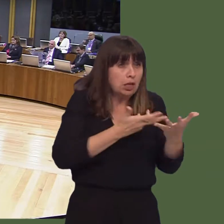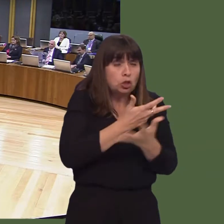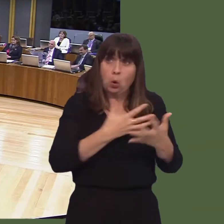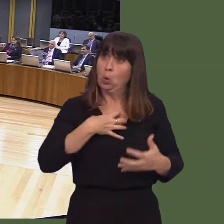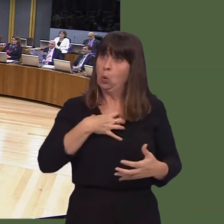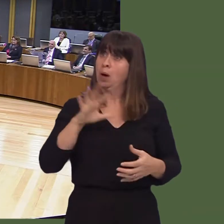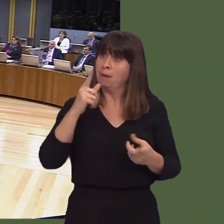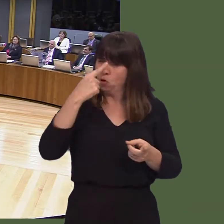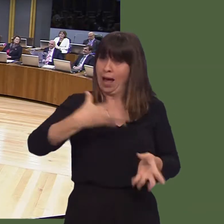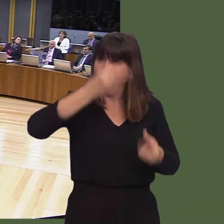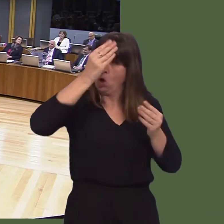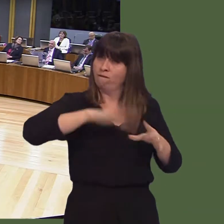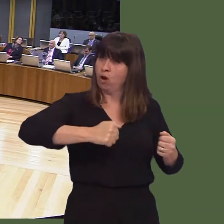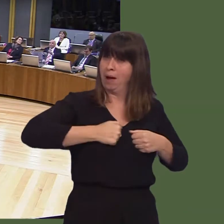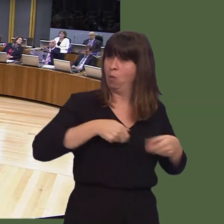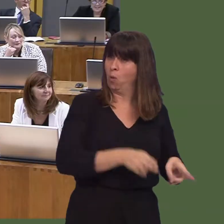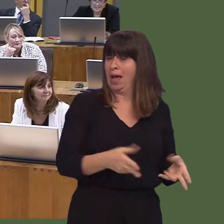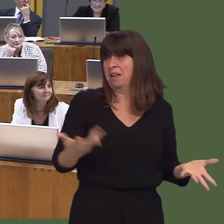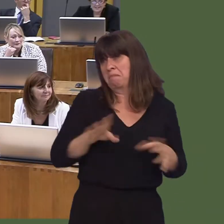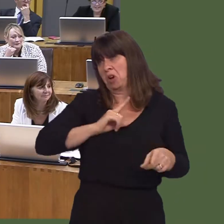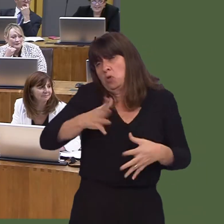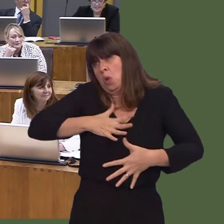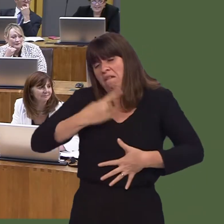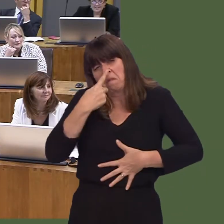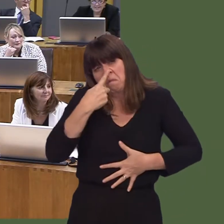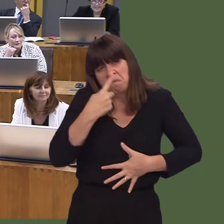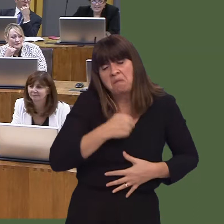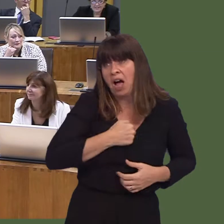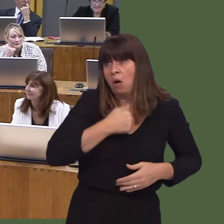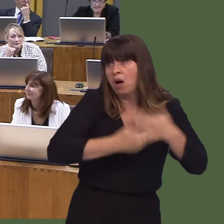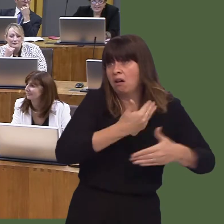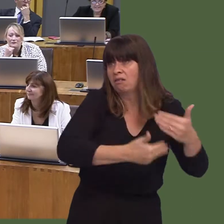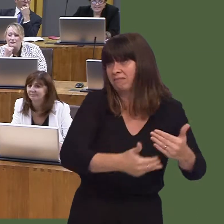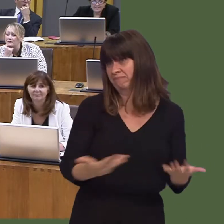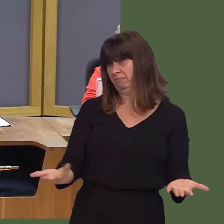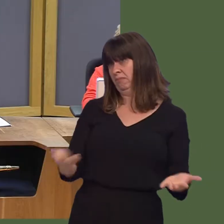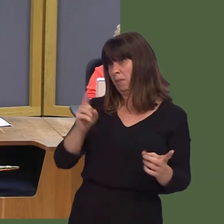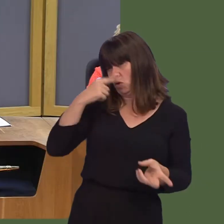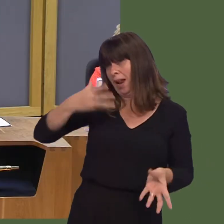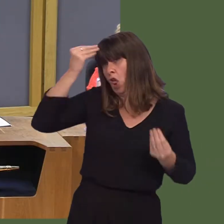Y Llywydd / The Llywydd: Arweinydd grwp UKIP, Gareth Bennett.